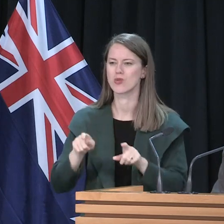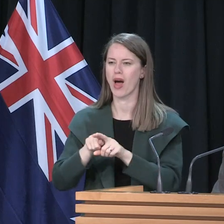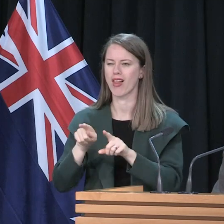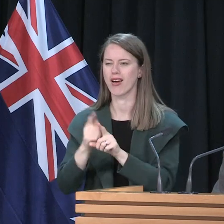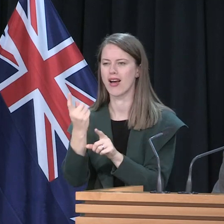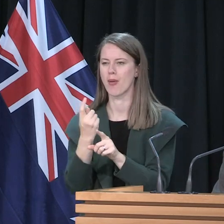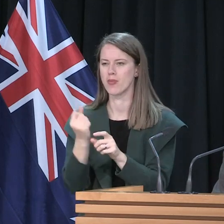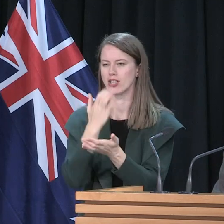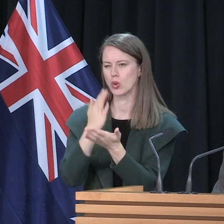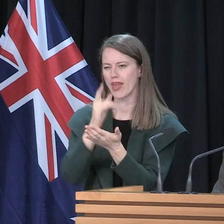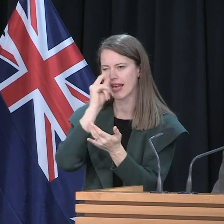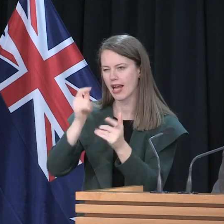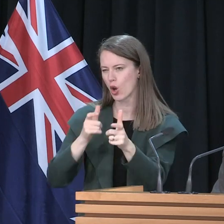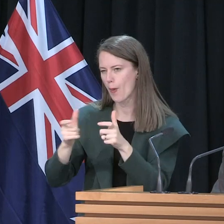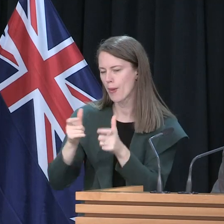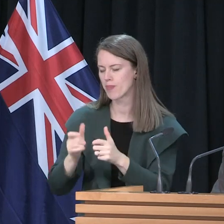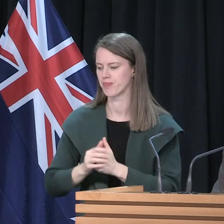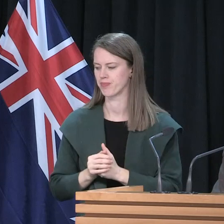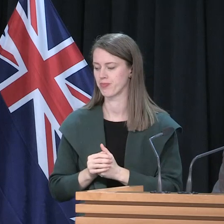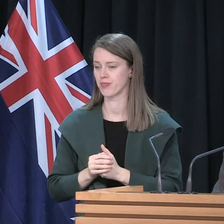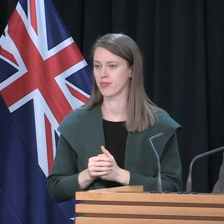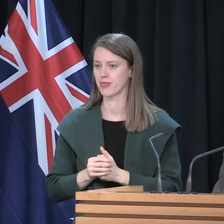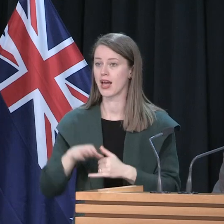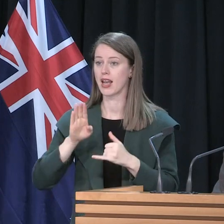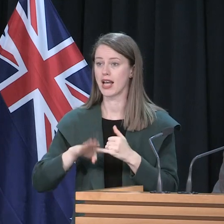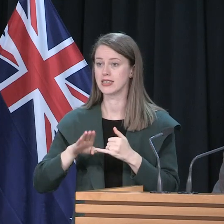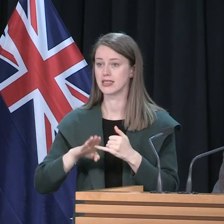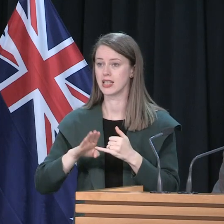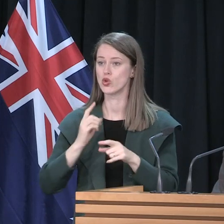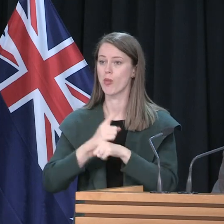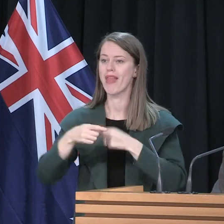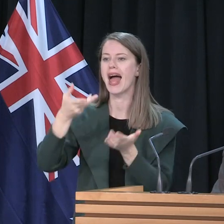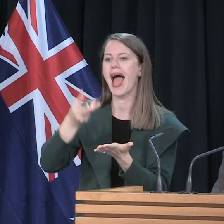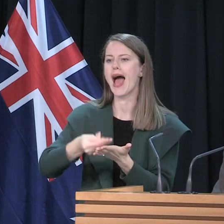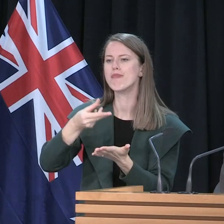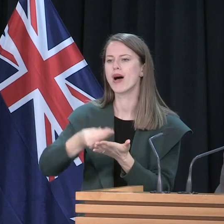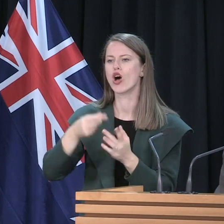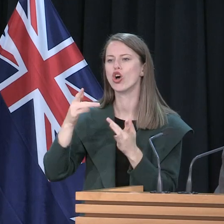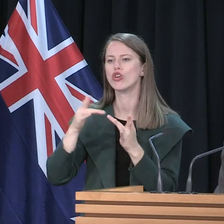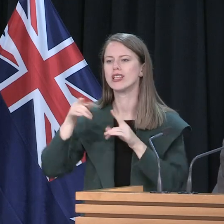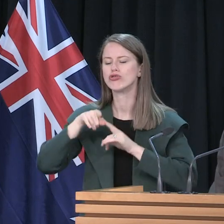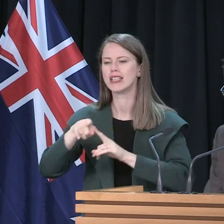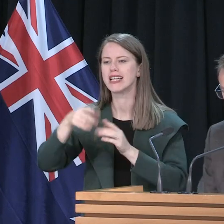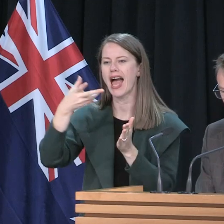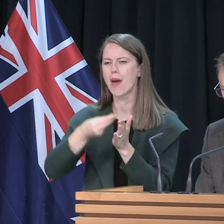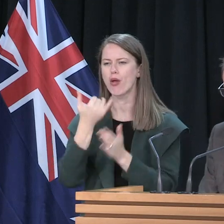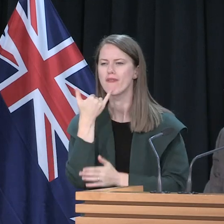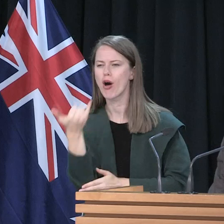planning for similar testing with other Public Health Units is also preparing to get underway. Finally - a few